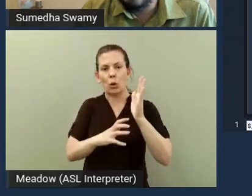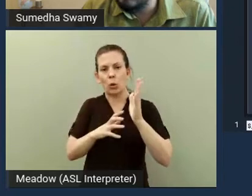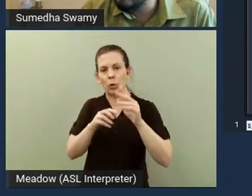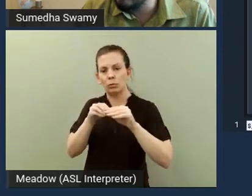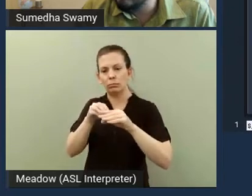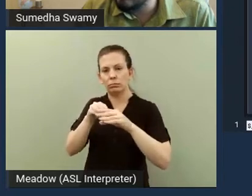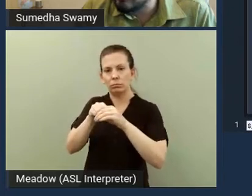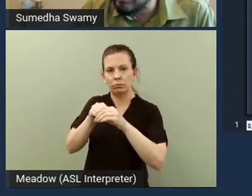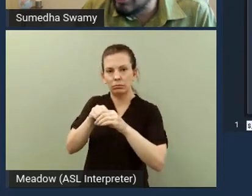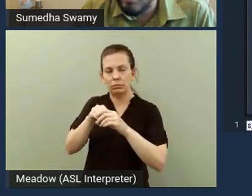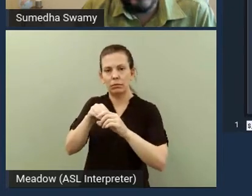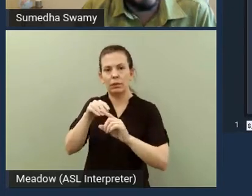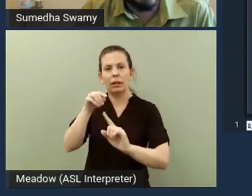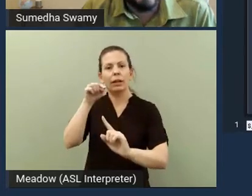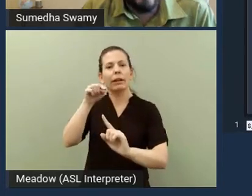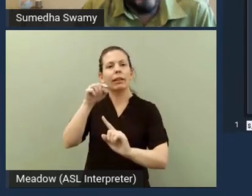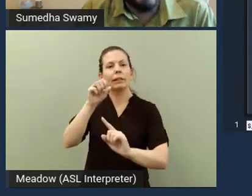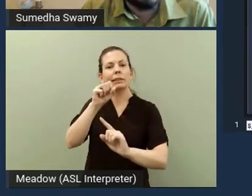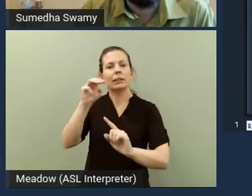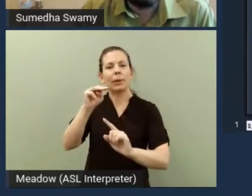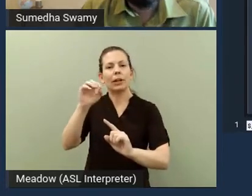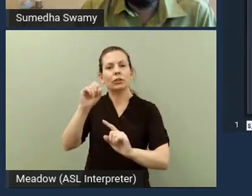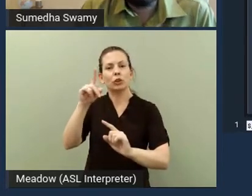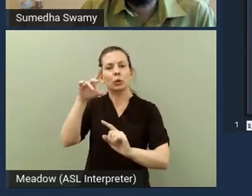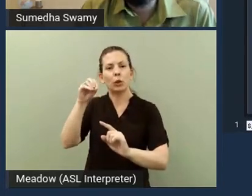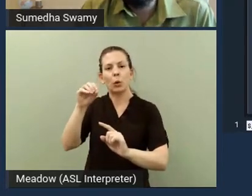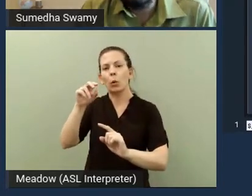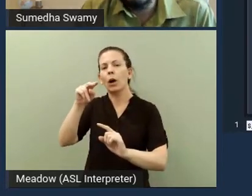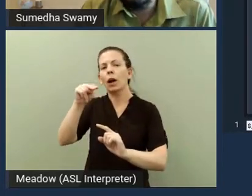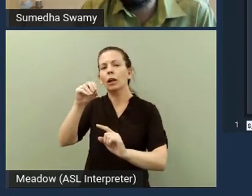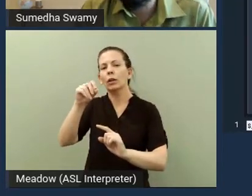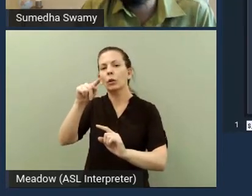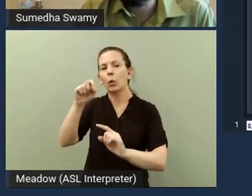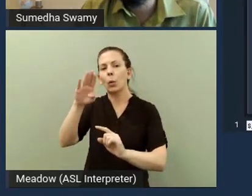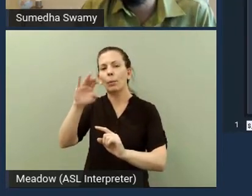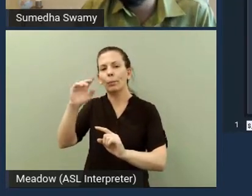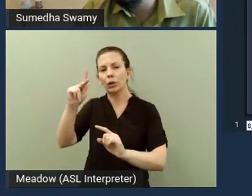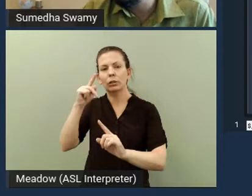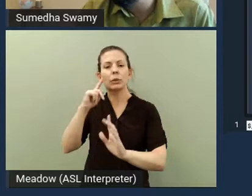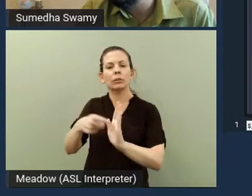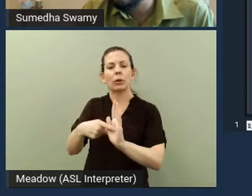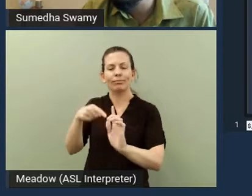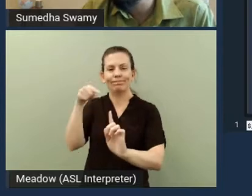into the SageMaker Studio Notebook wherein we detected that the authentication type